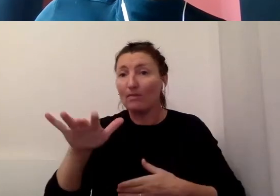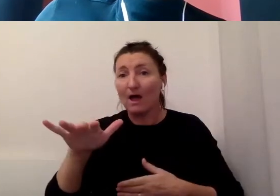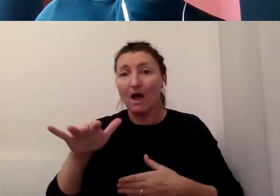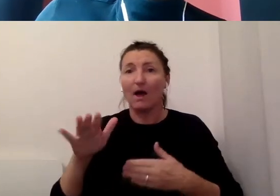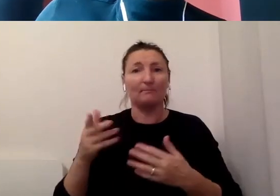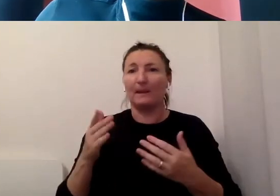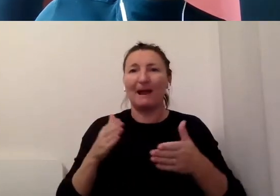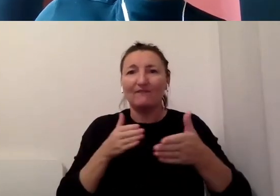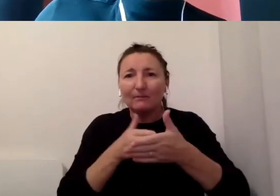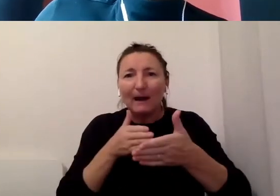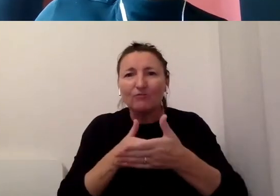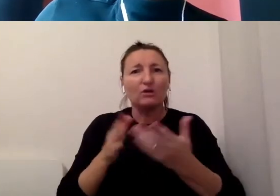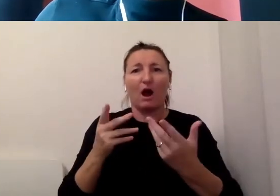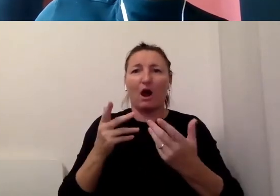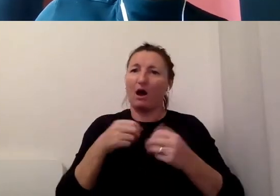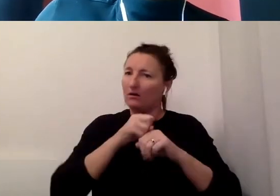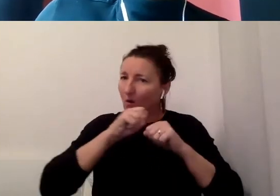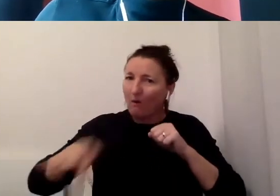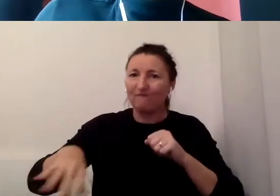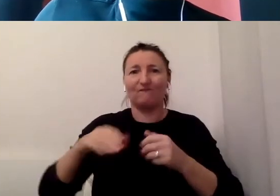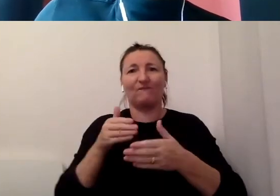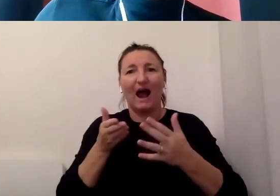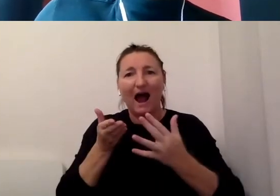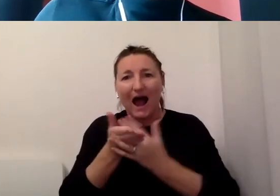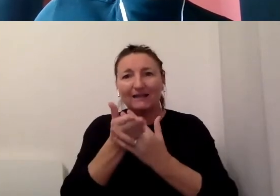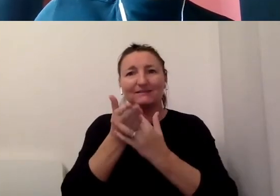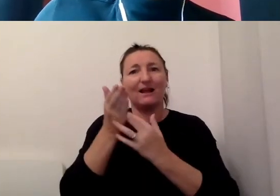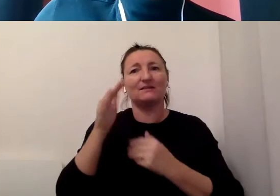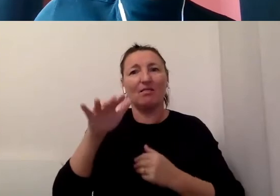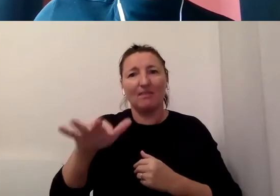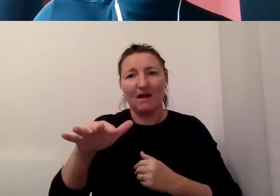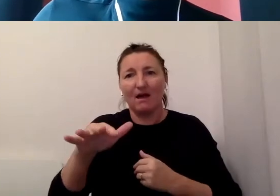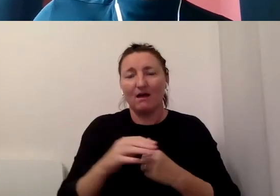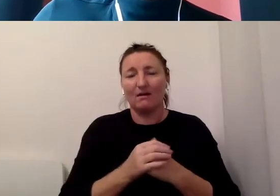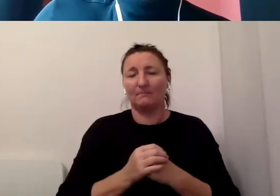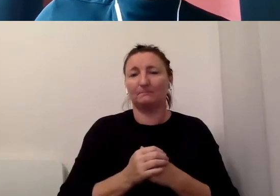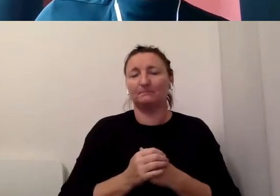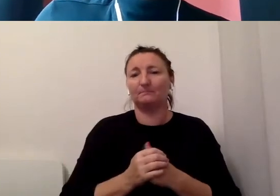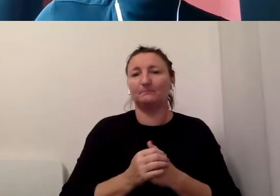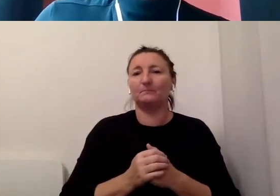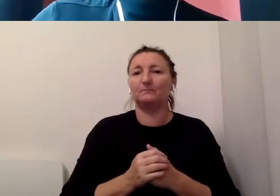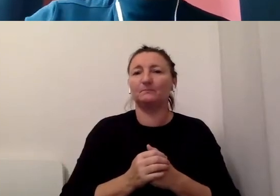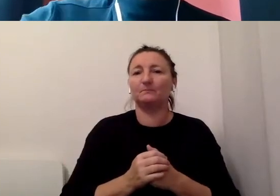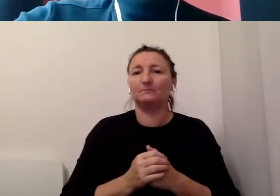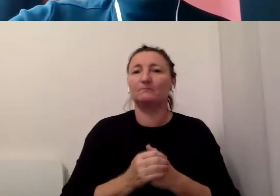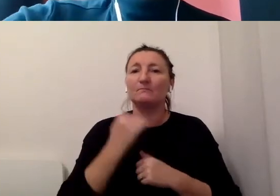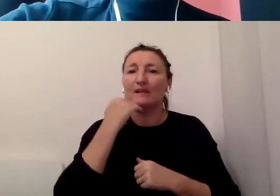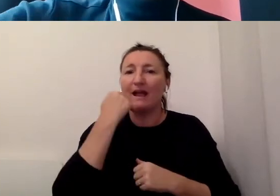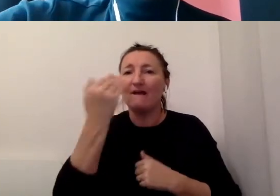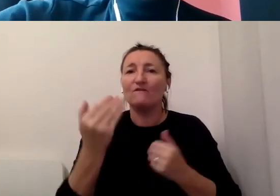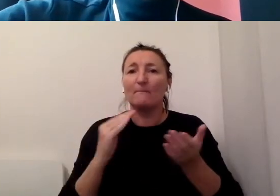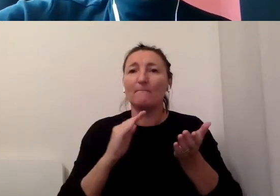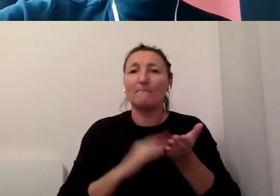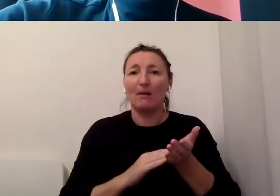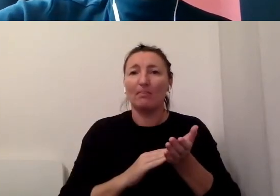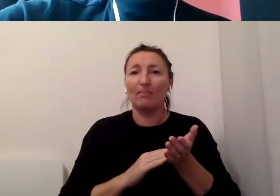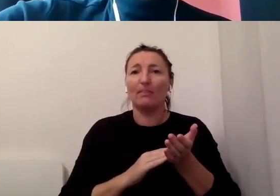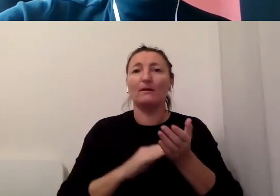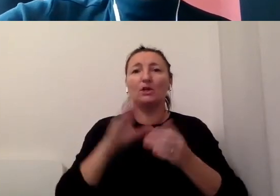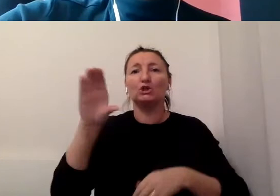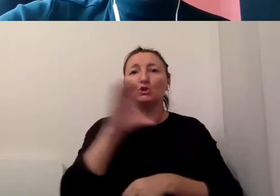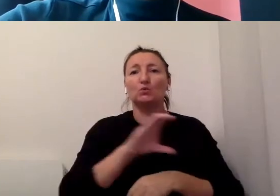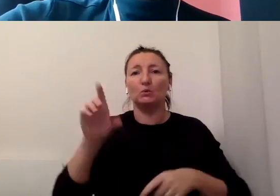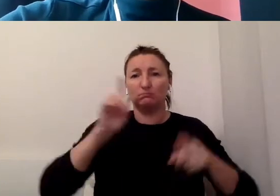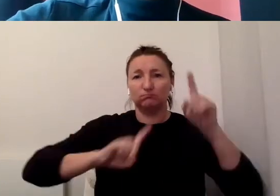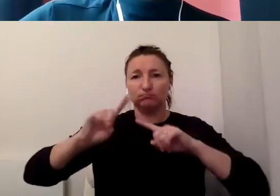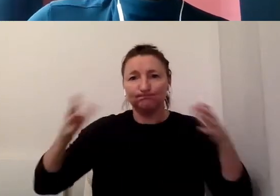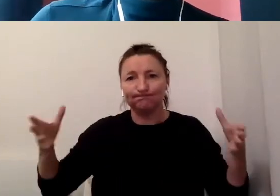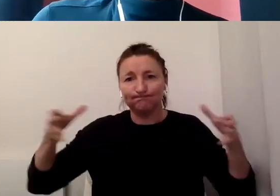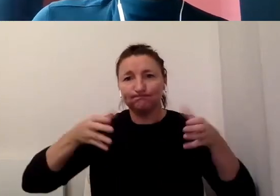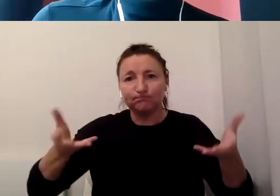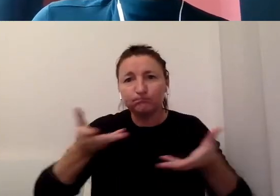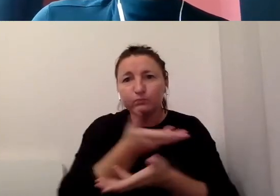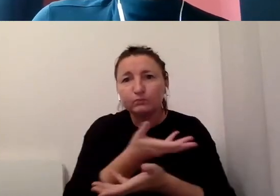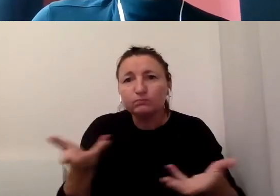or anything else that we might need and every month we meet on zoom and discuss things with